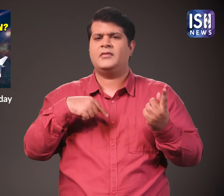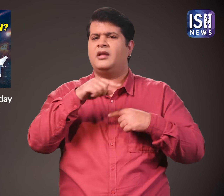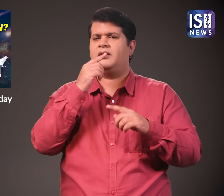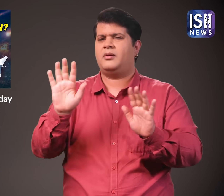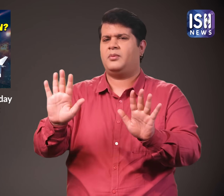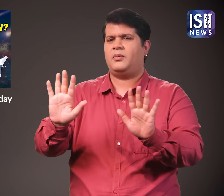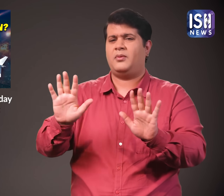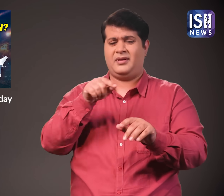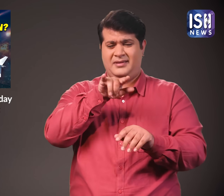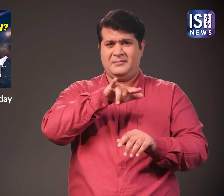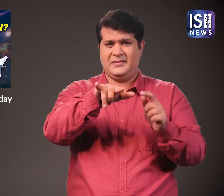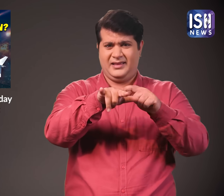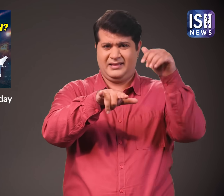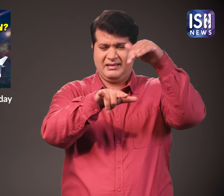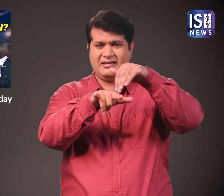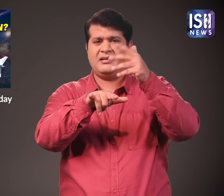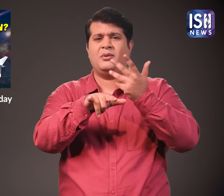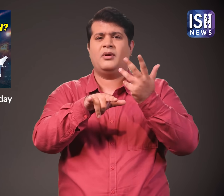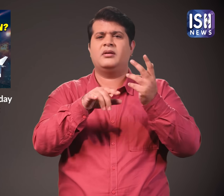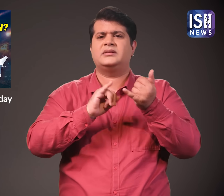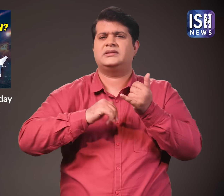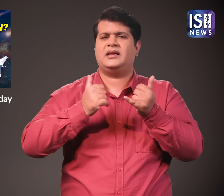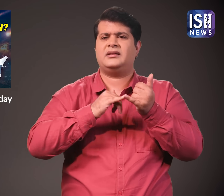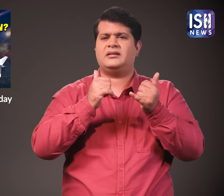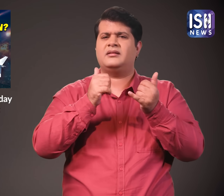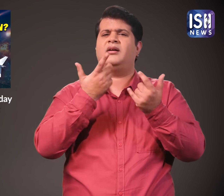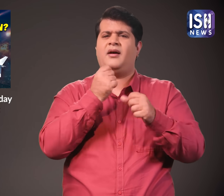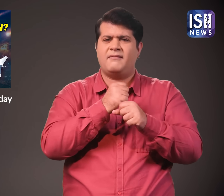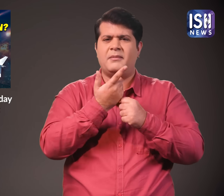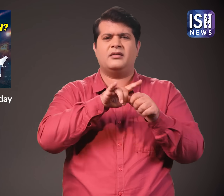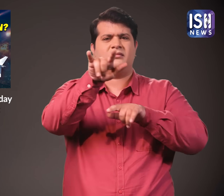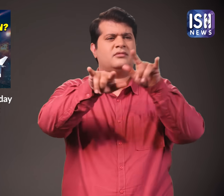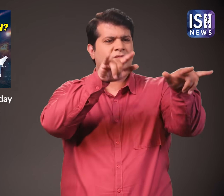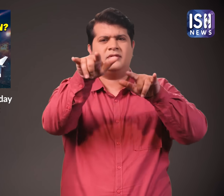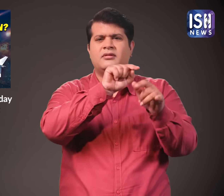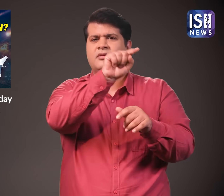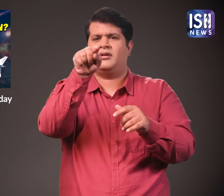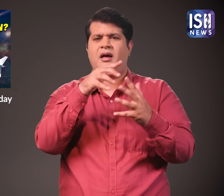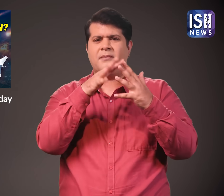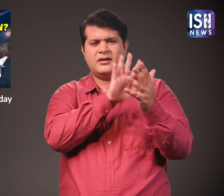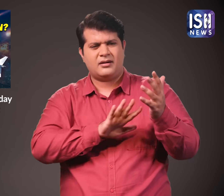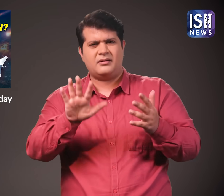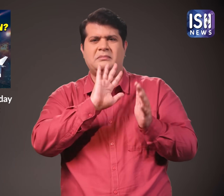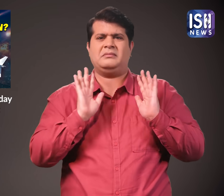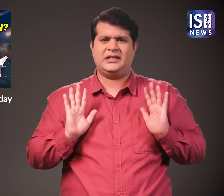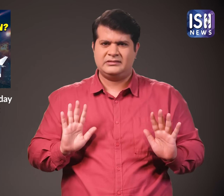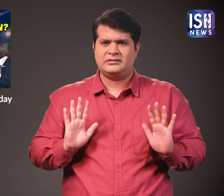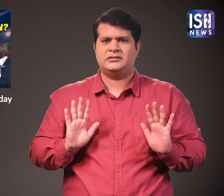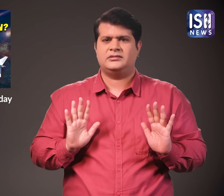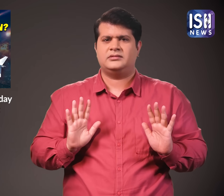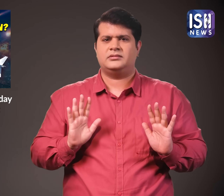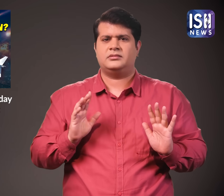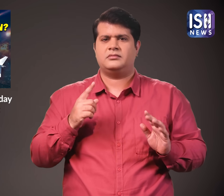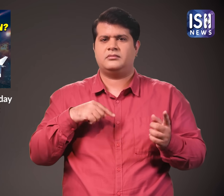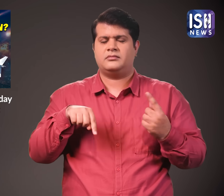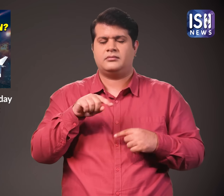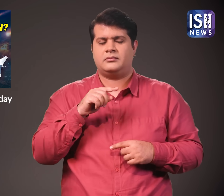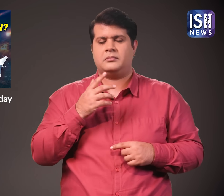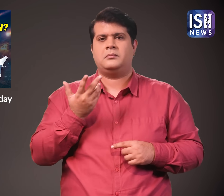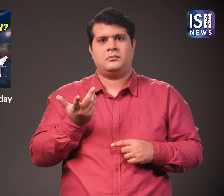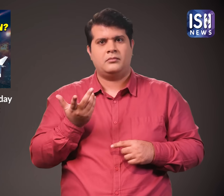They shared that the aircraft is used by the Secretary or other officials for travel within the U.S.